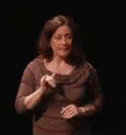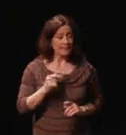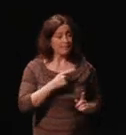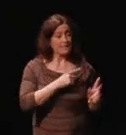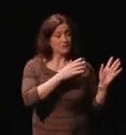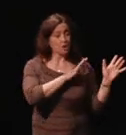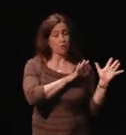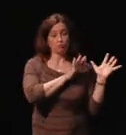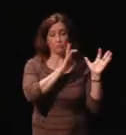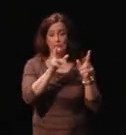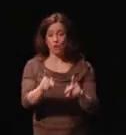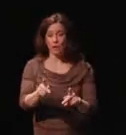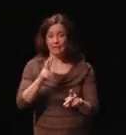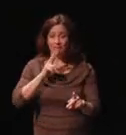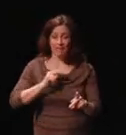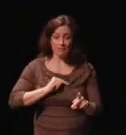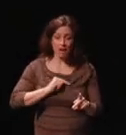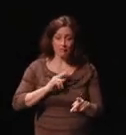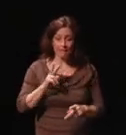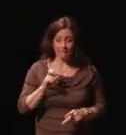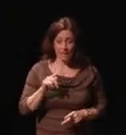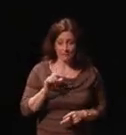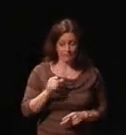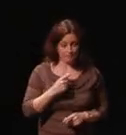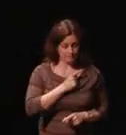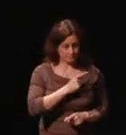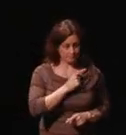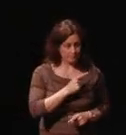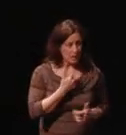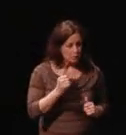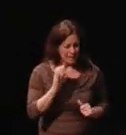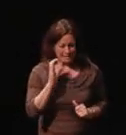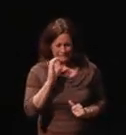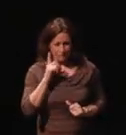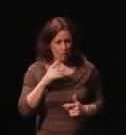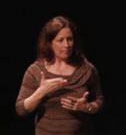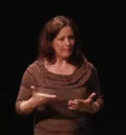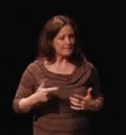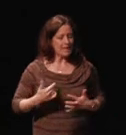And they would try to find things that would keep them interested in